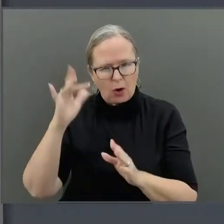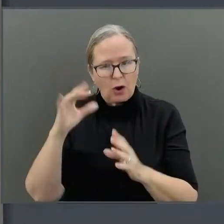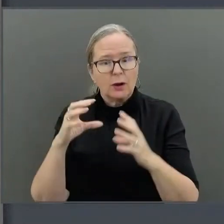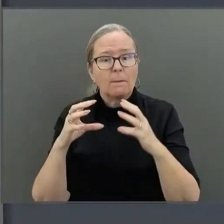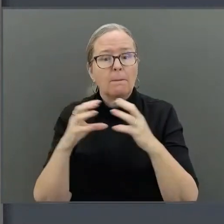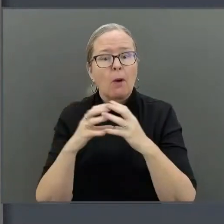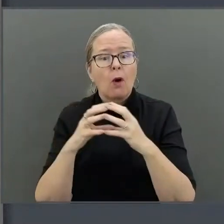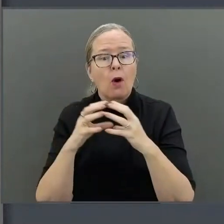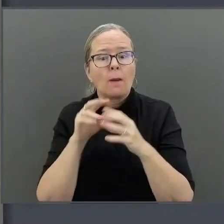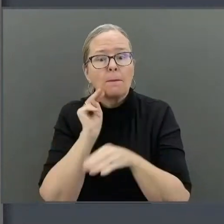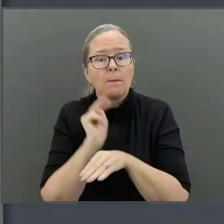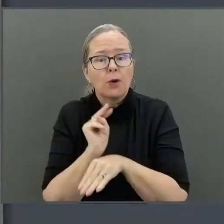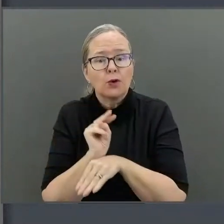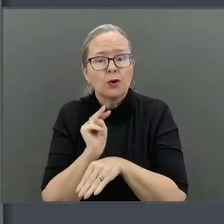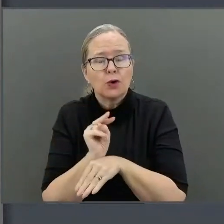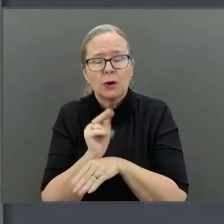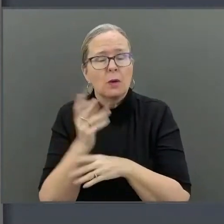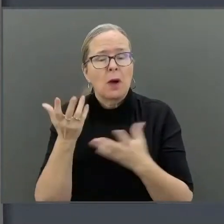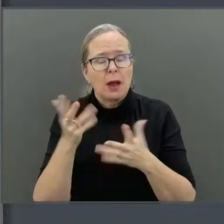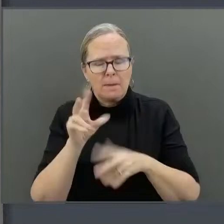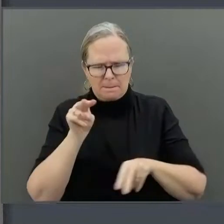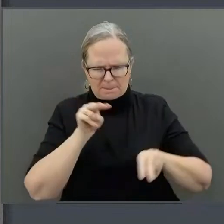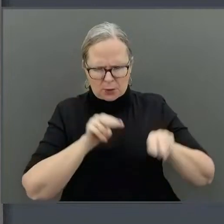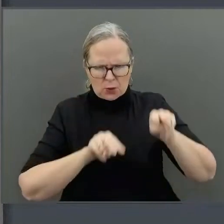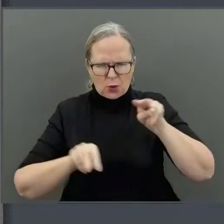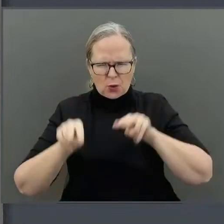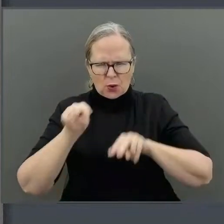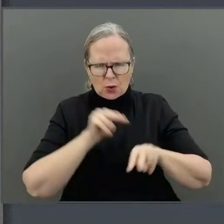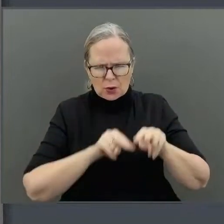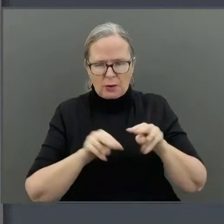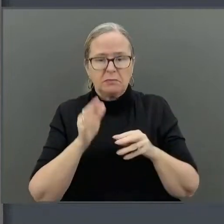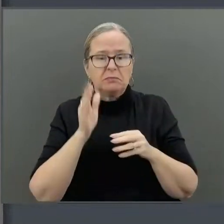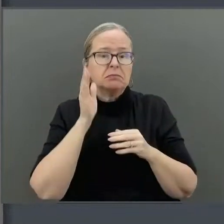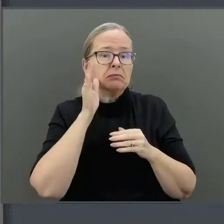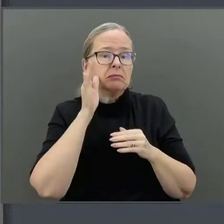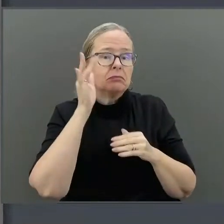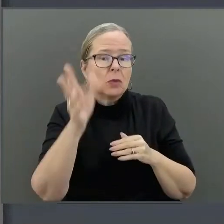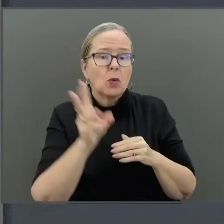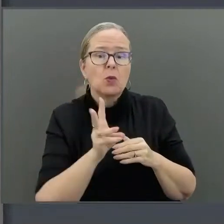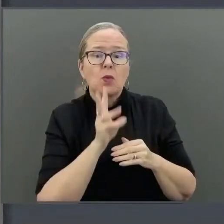there is water in the pipe this is just another example of how the city is working very closely